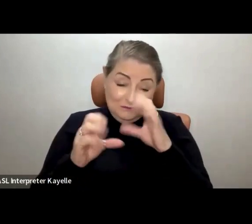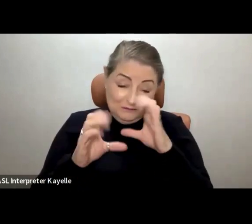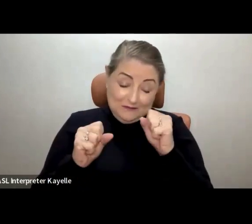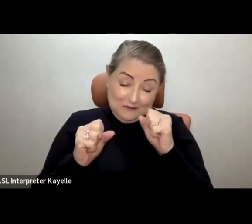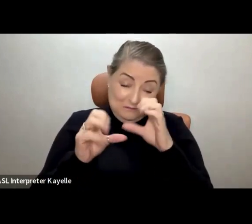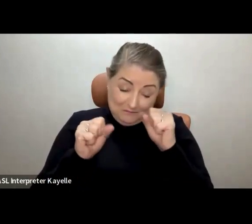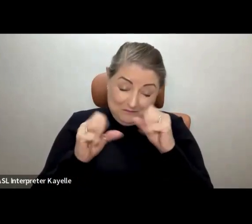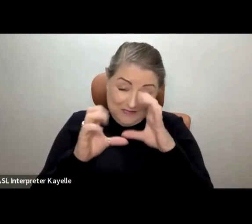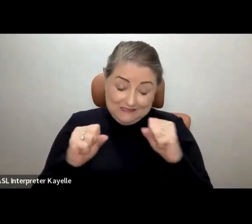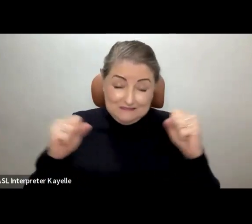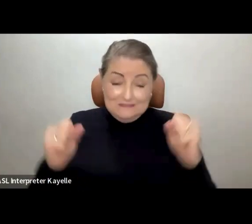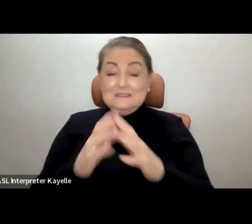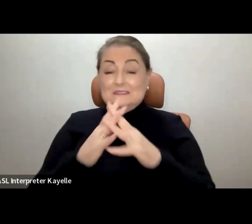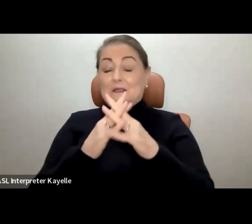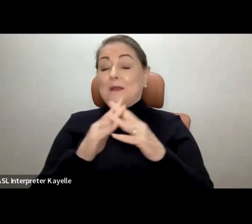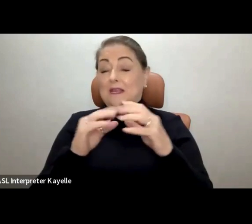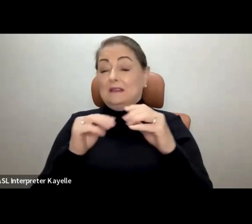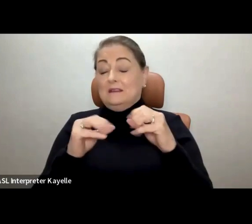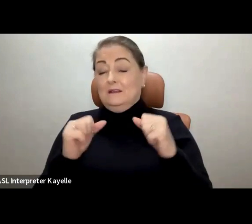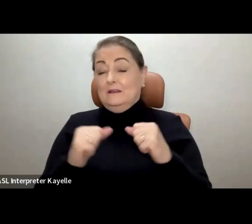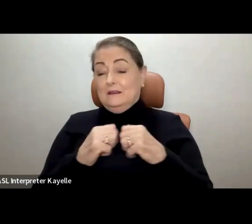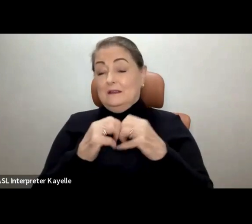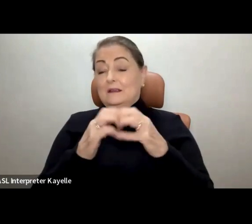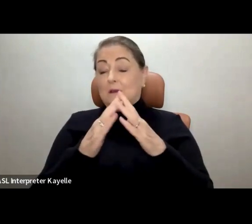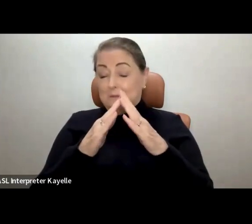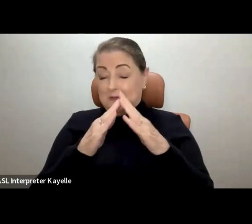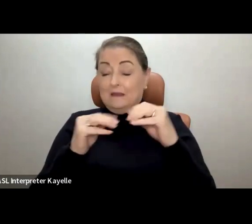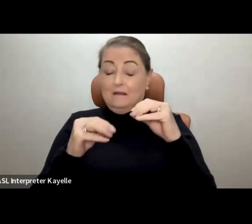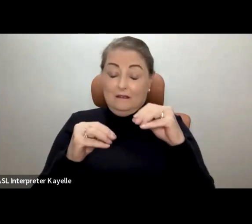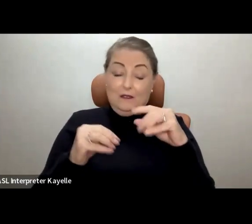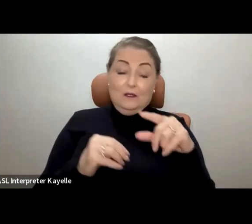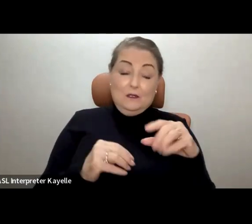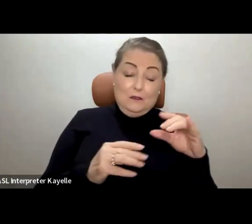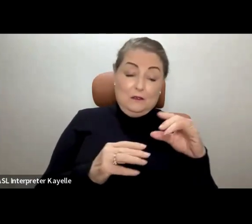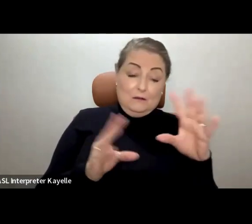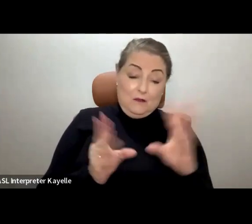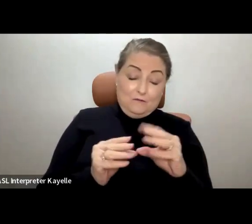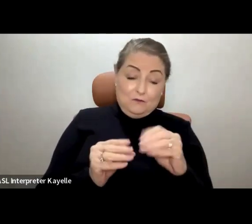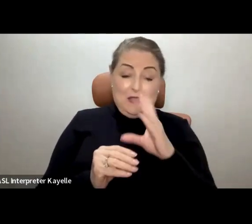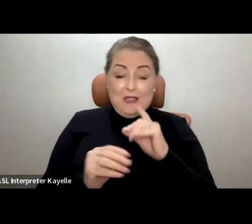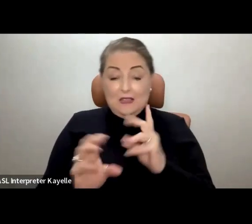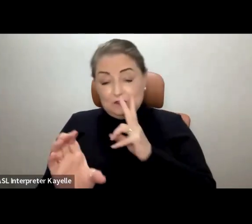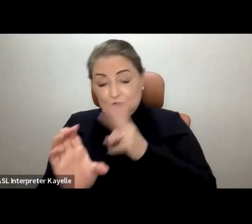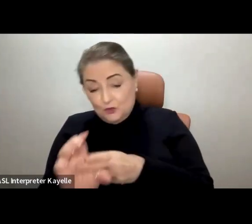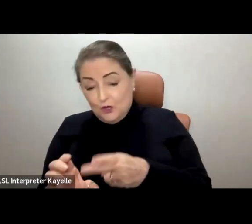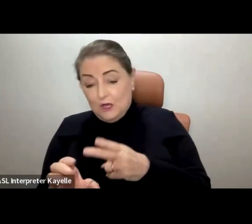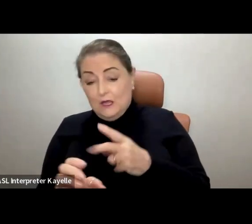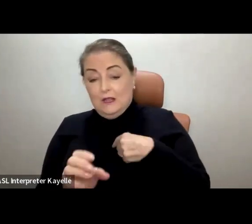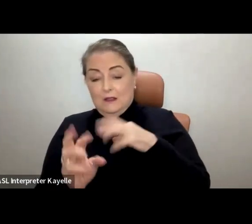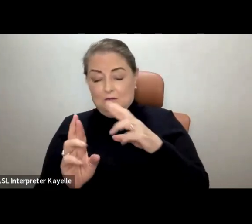Summit Conference and hope you can join for more. And I think this collaboration with real abilities is a really beautiful